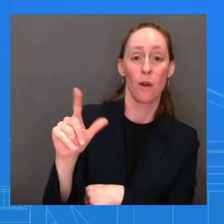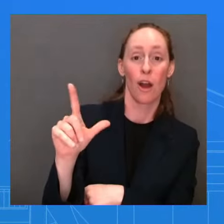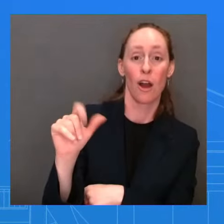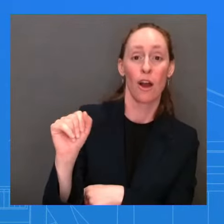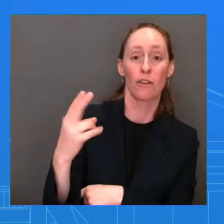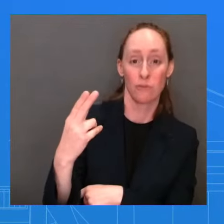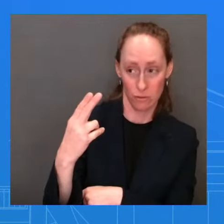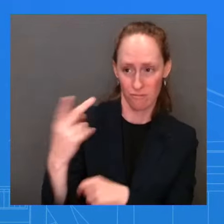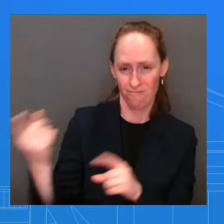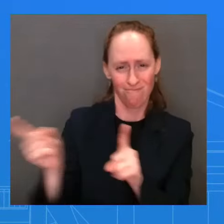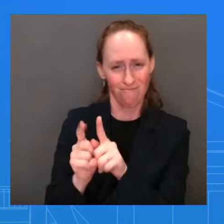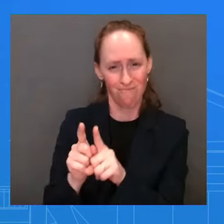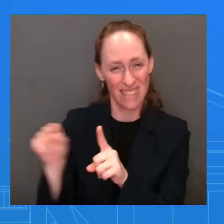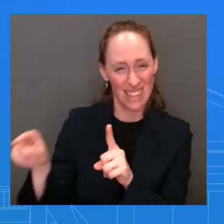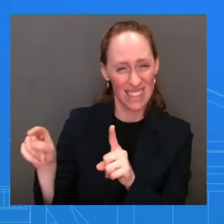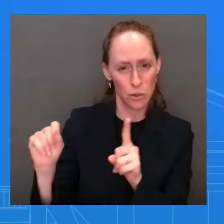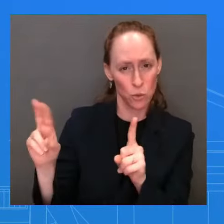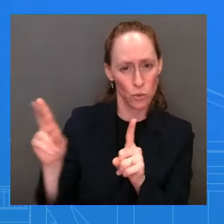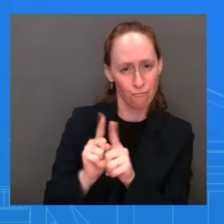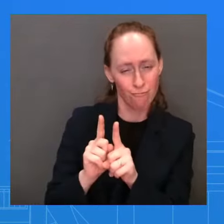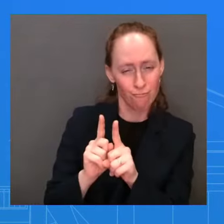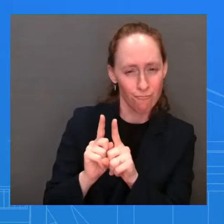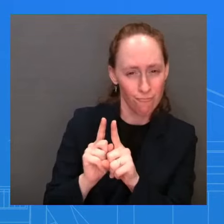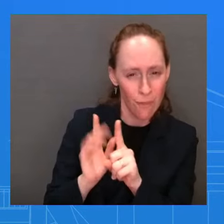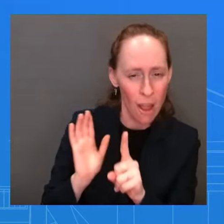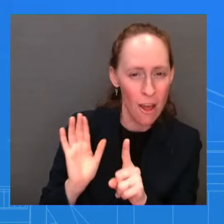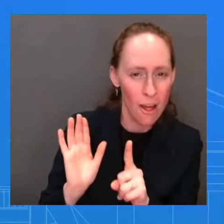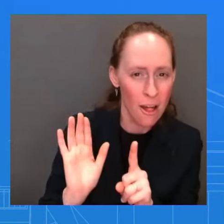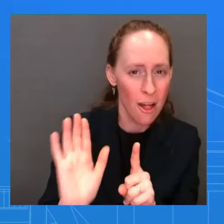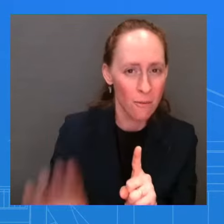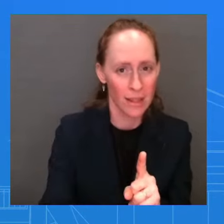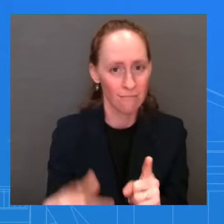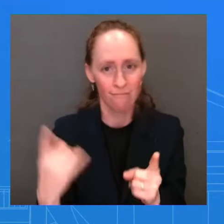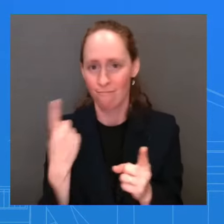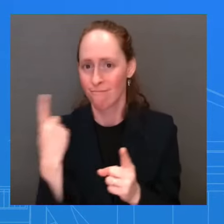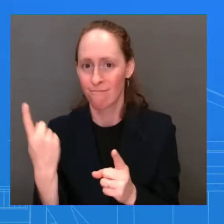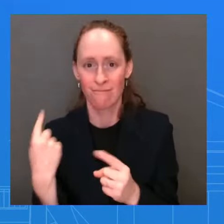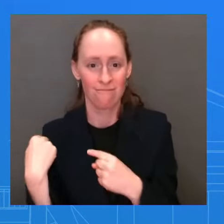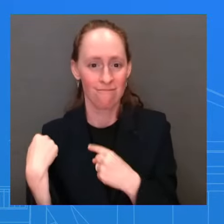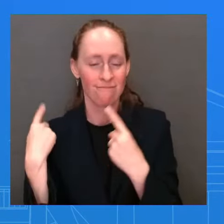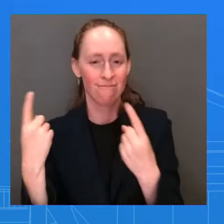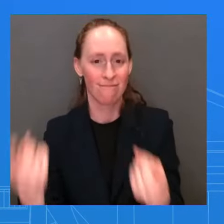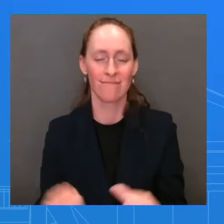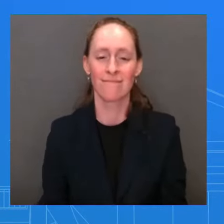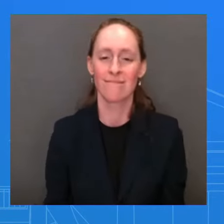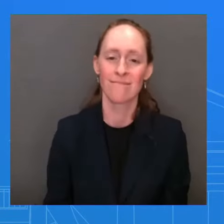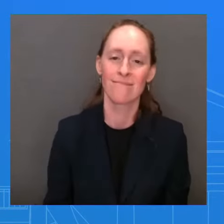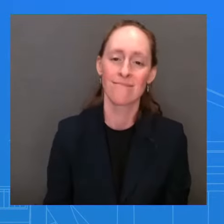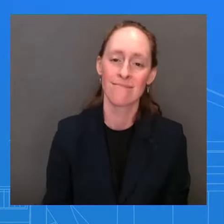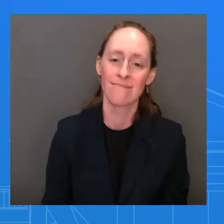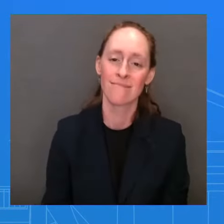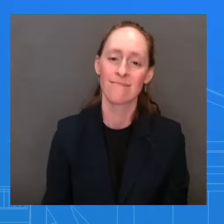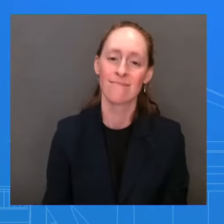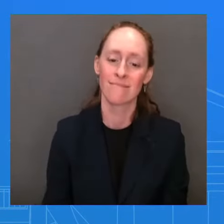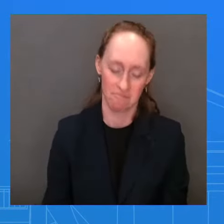with then Secretary Walsh. And so, look, we're confident, and we're going to continue to have those conversation to make sure that happen. Go ahead.